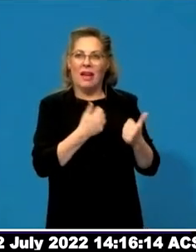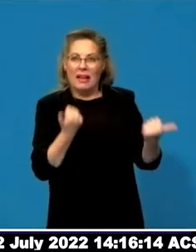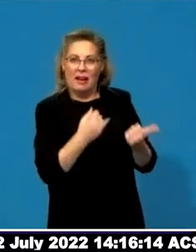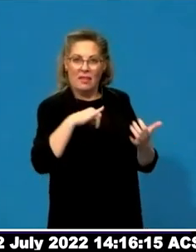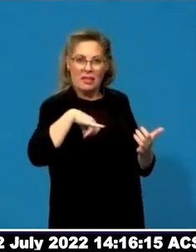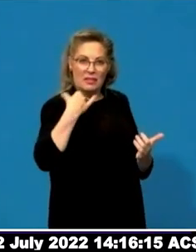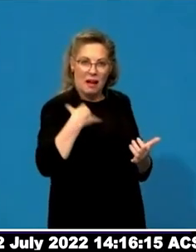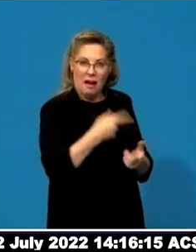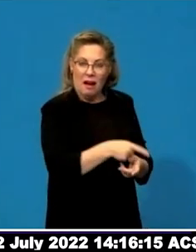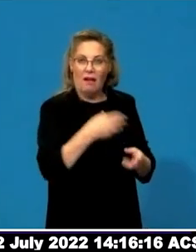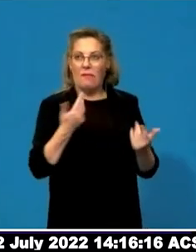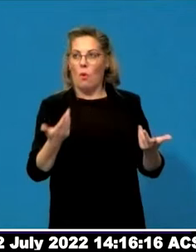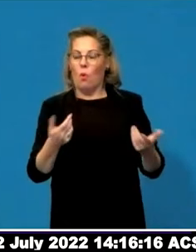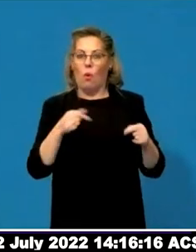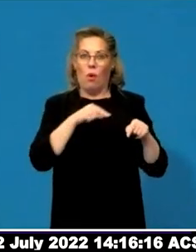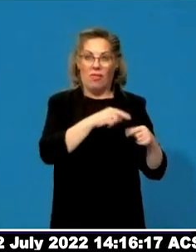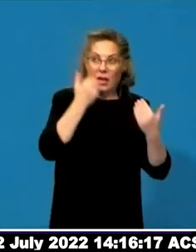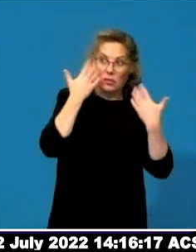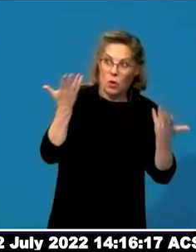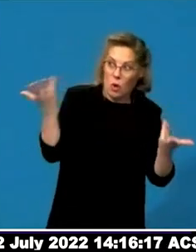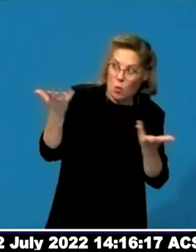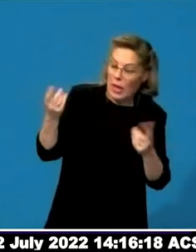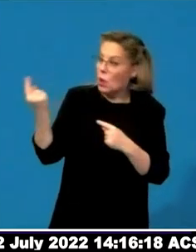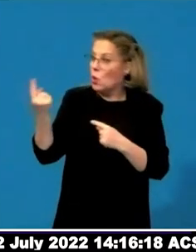who need assistance with the organisations that are providing assistance?